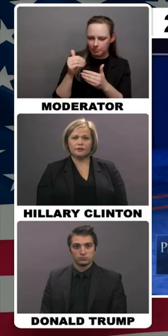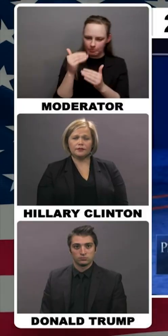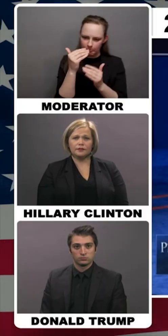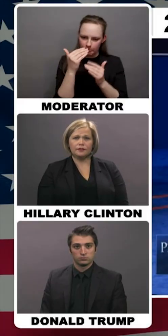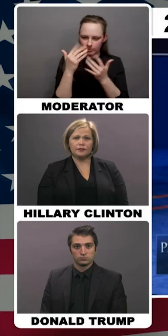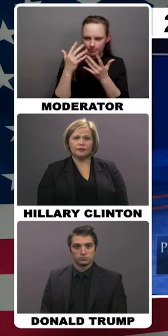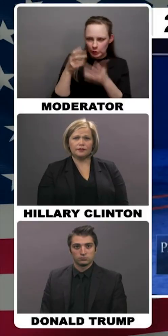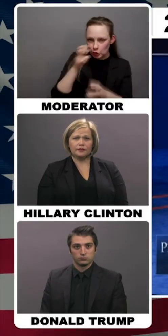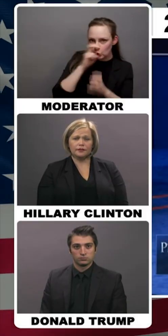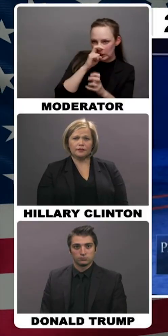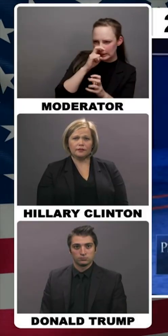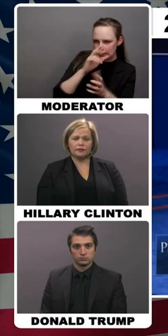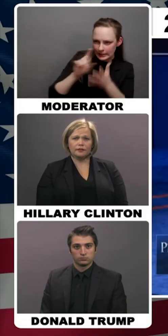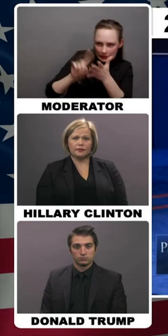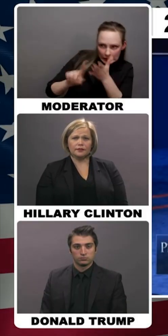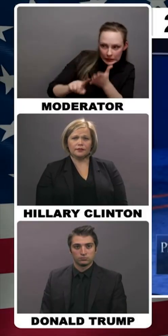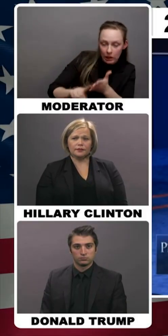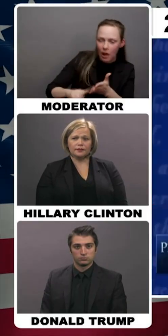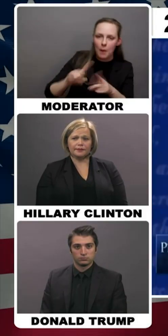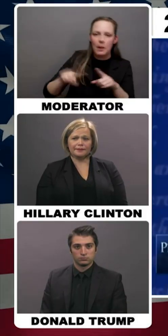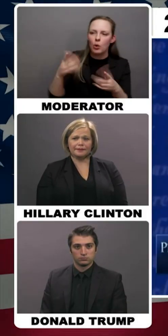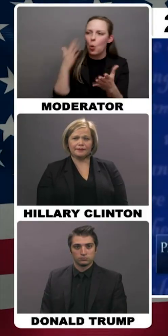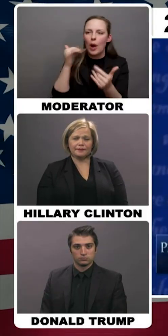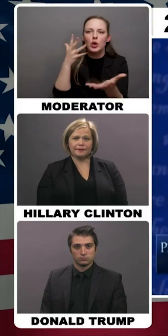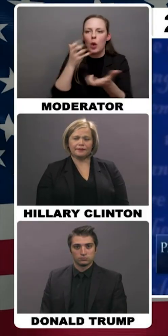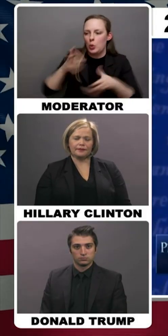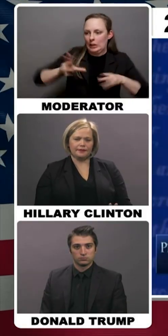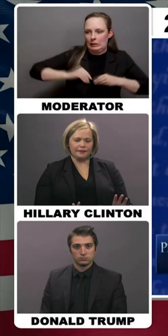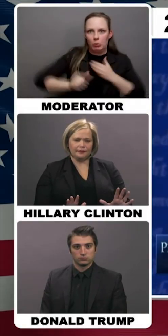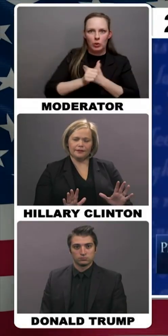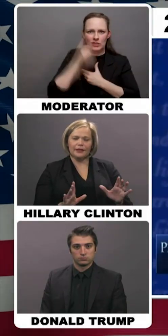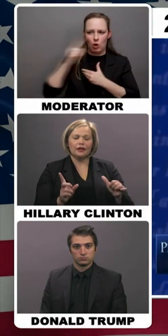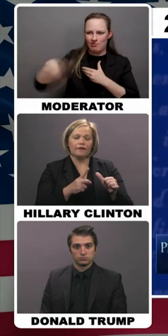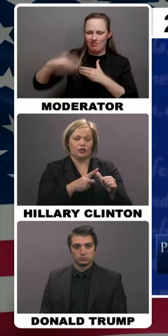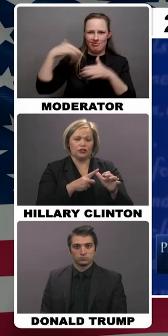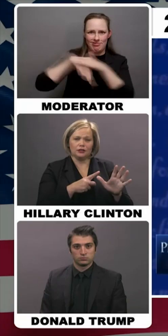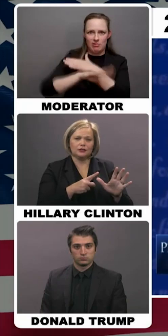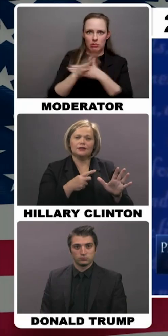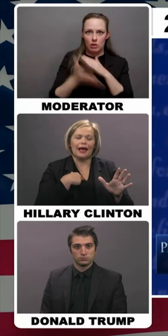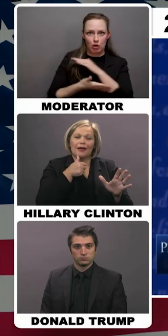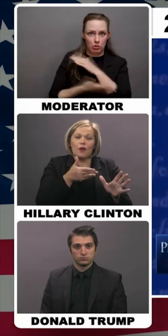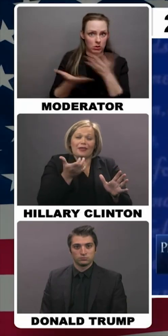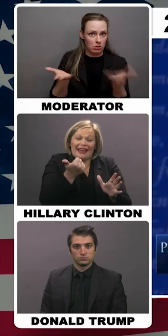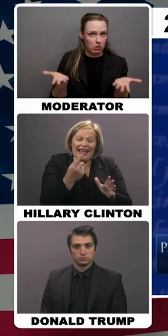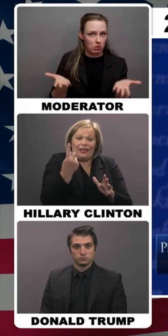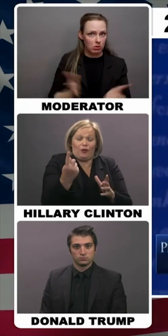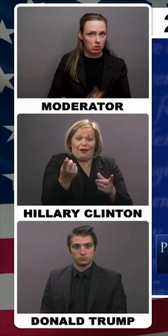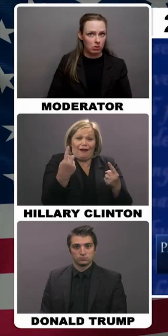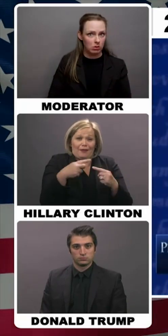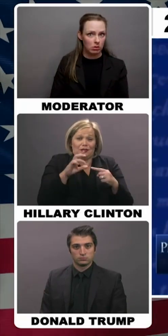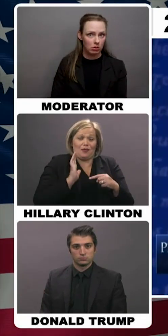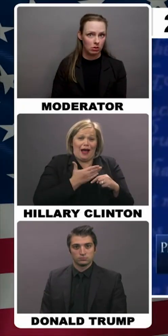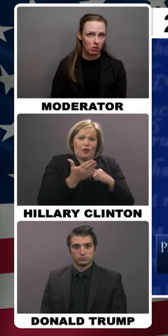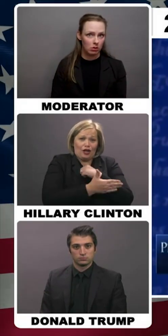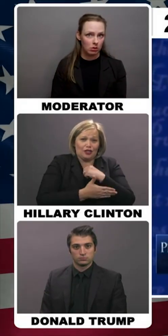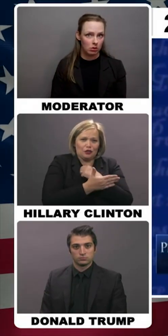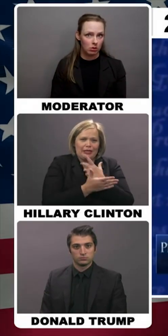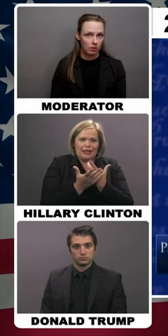of having those refugees come into the country? Well, first of all, I will not let anyone into our country that I think poses a risk to us.